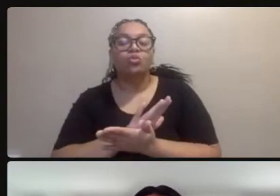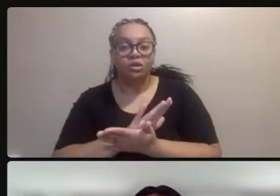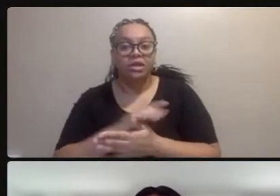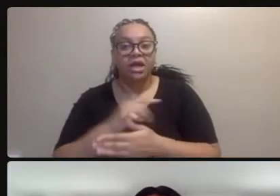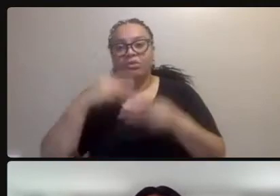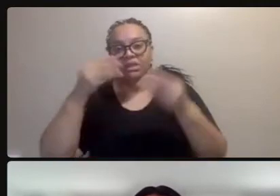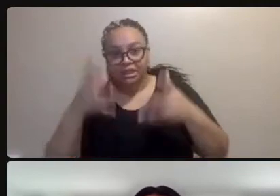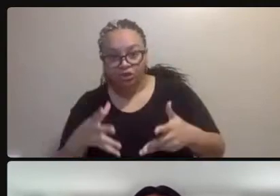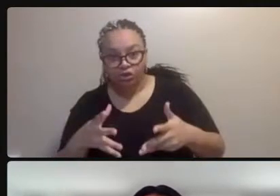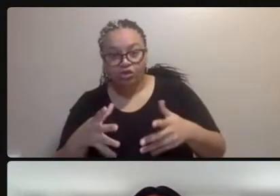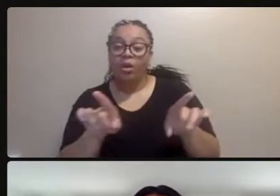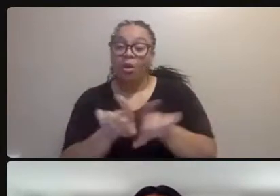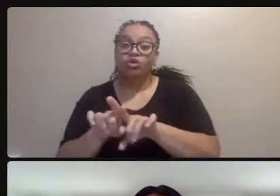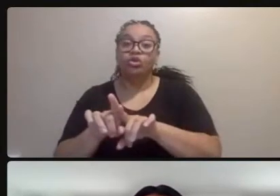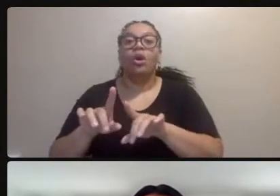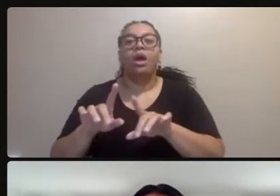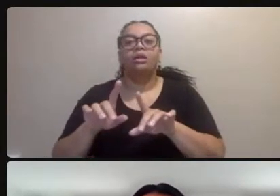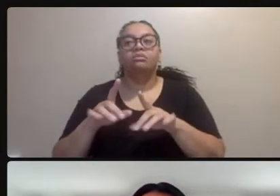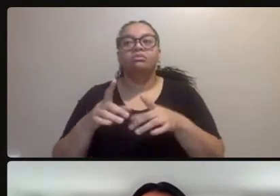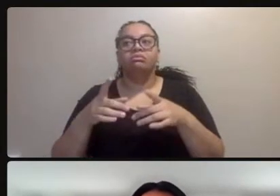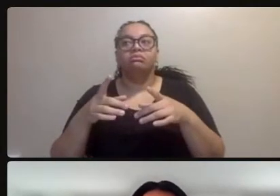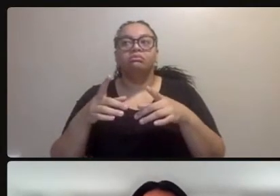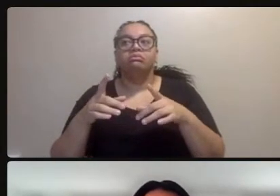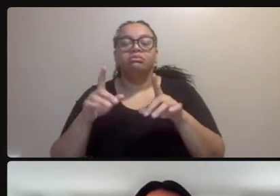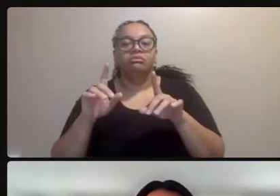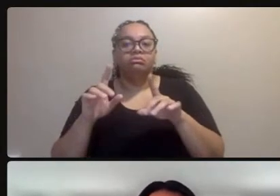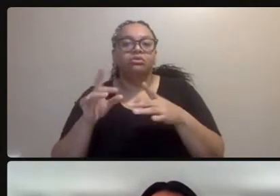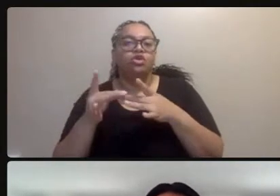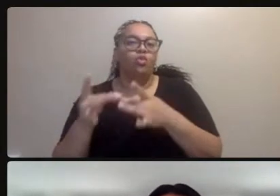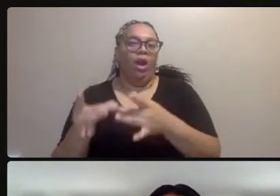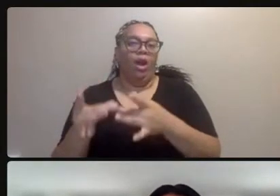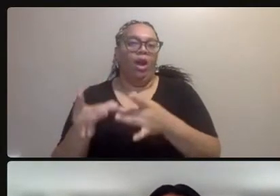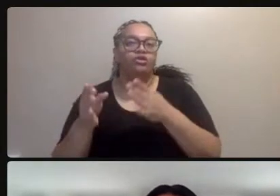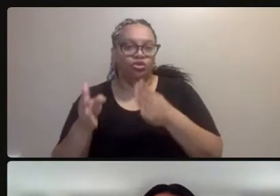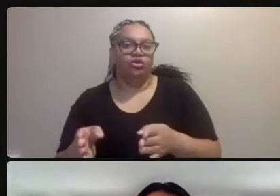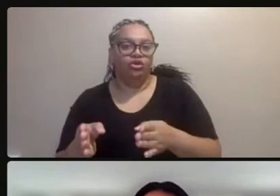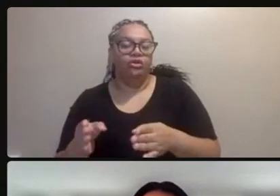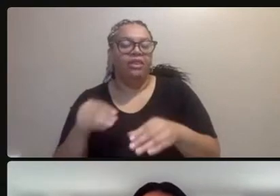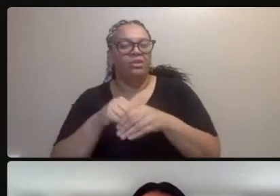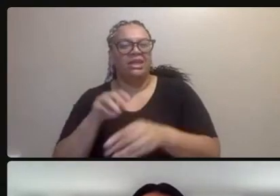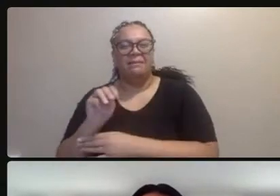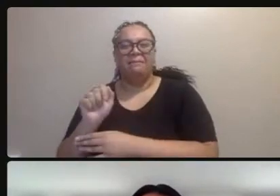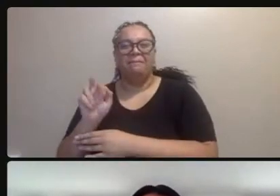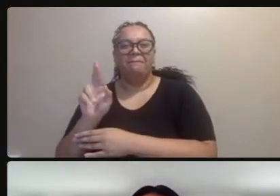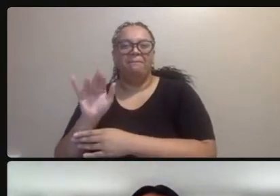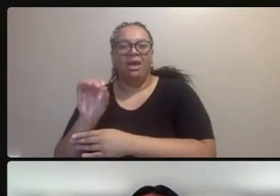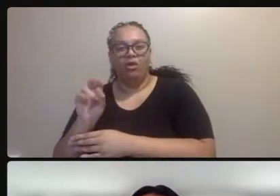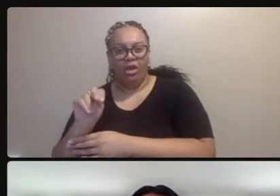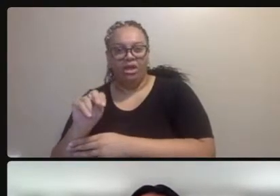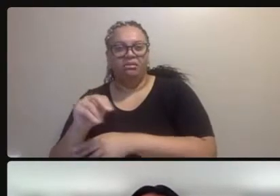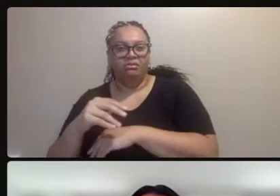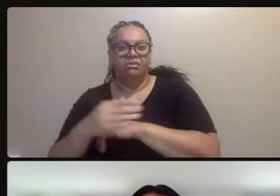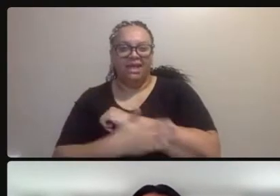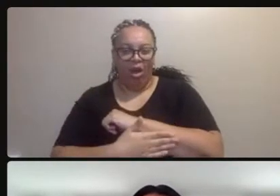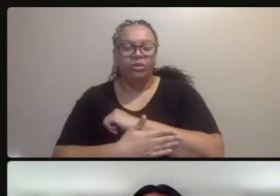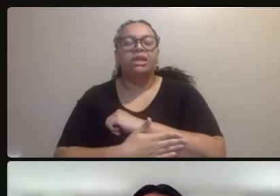PROGRAMS.